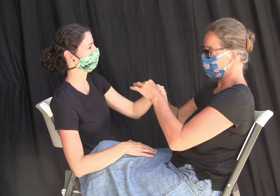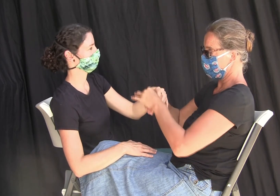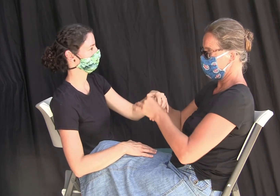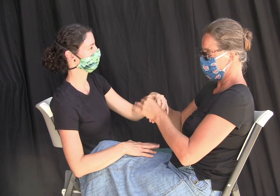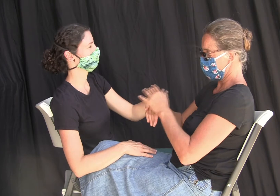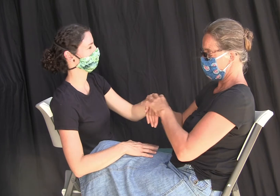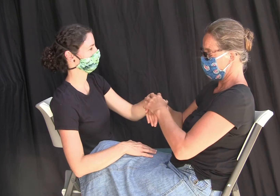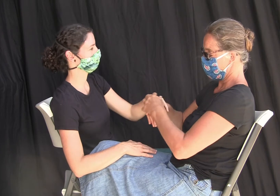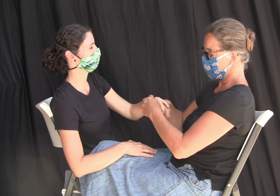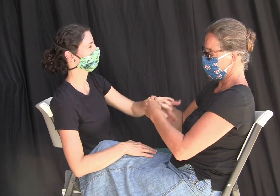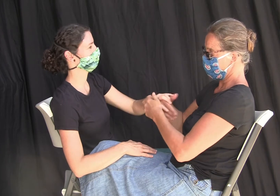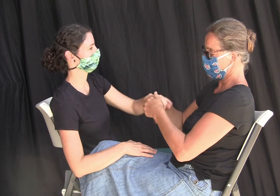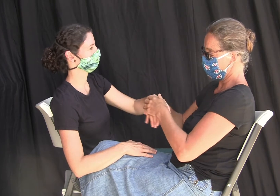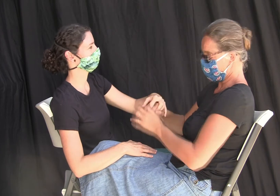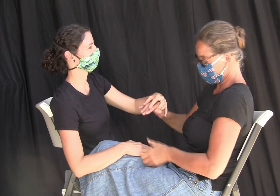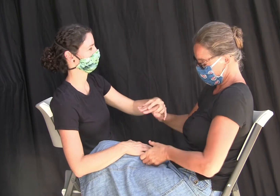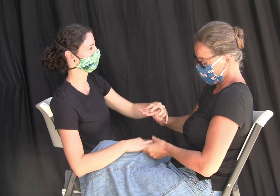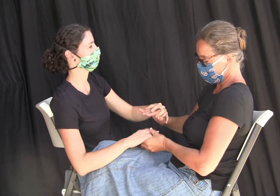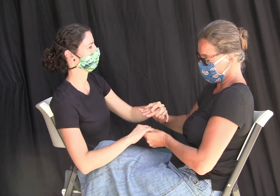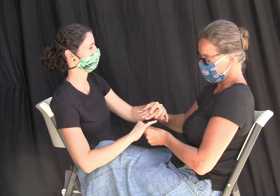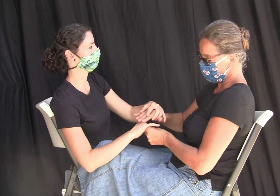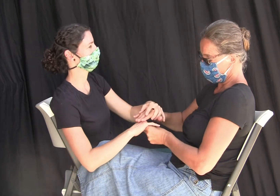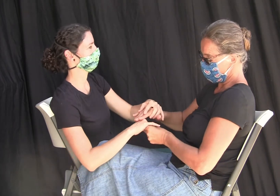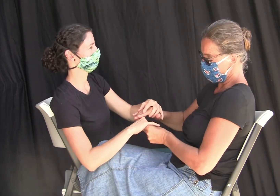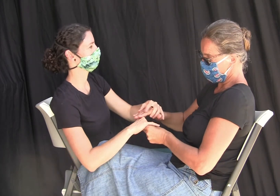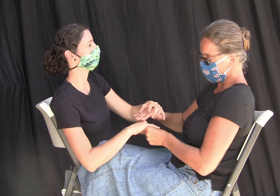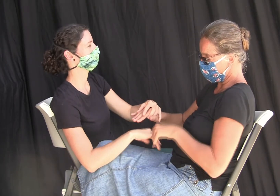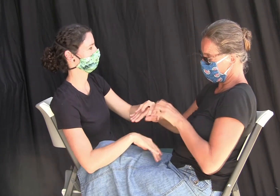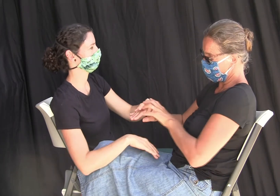allowing her to feel my hand position as I extend and flex my fingers.